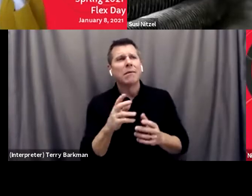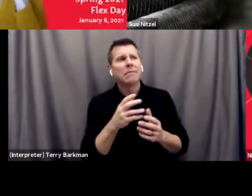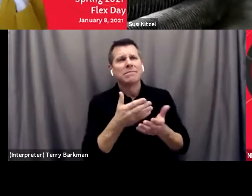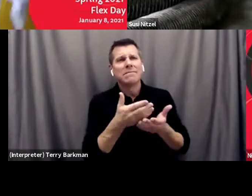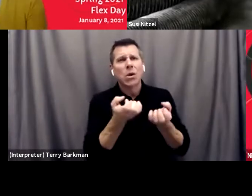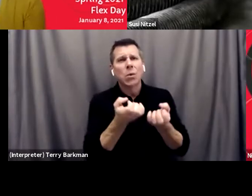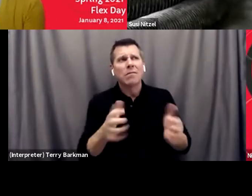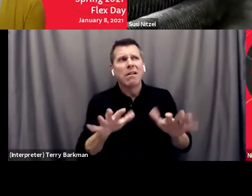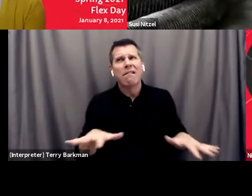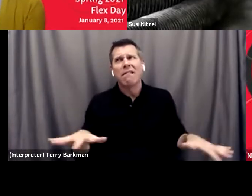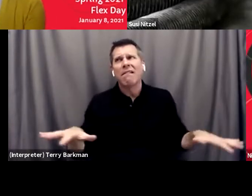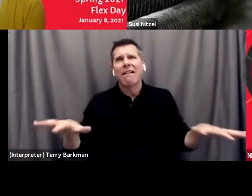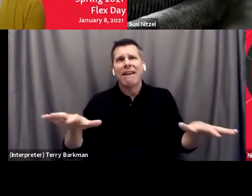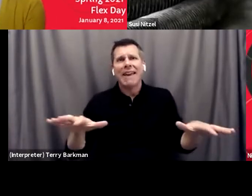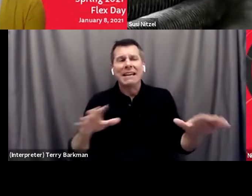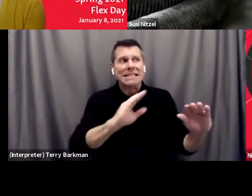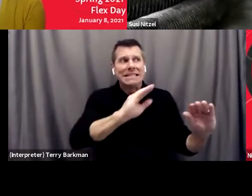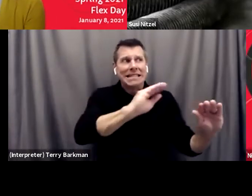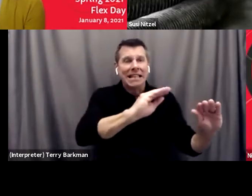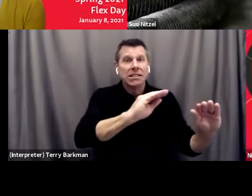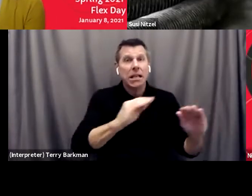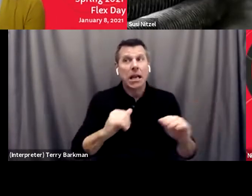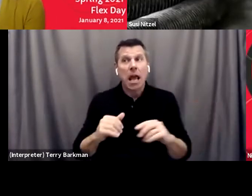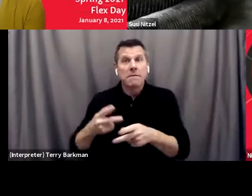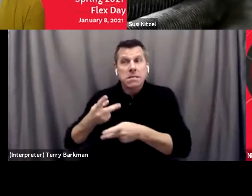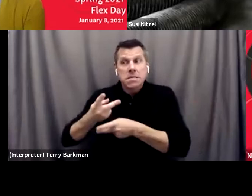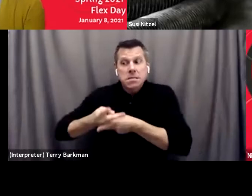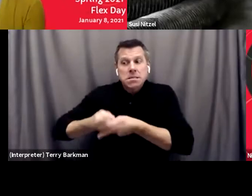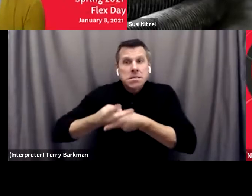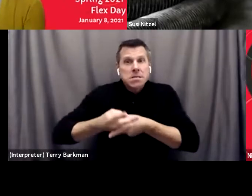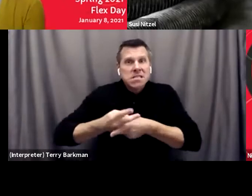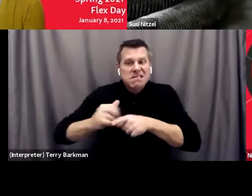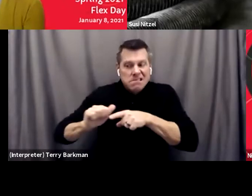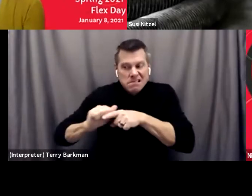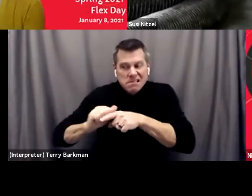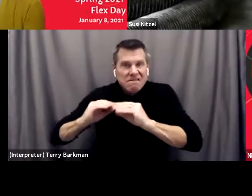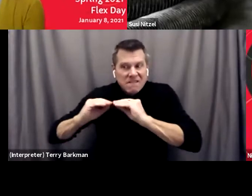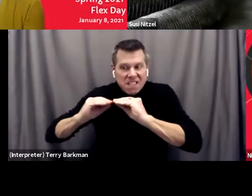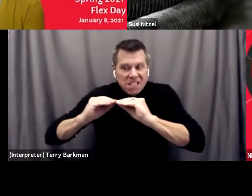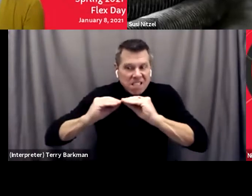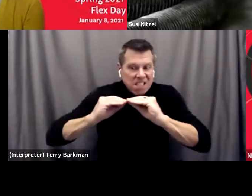I've got to work with our instructional tech on keeping up making sure things are ready for classes. And so so that takes a lot of